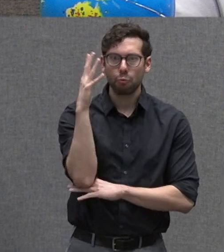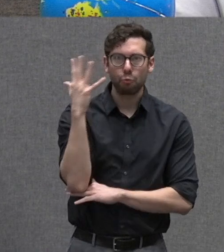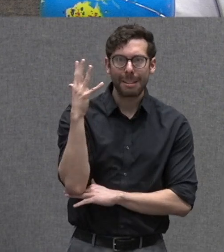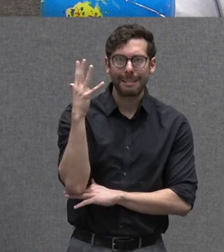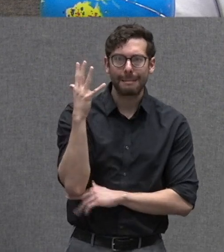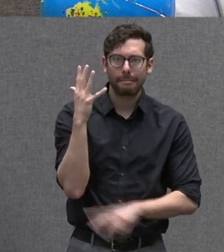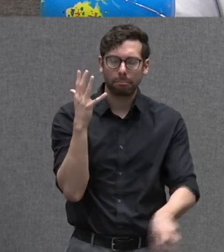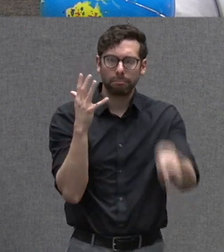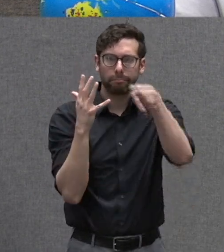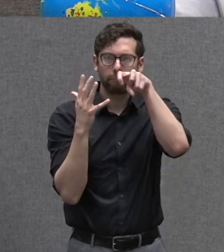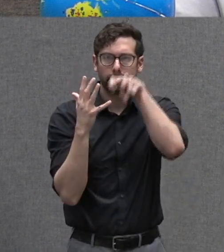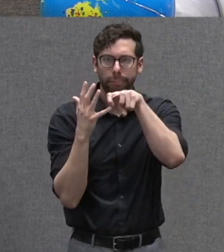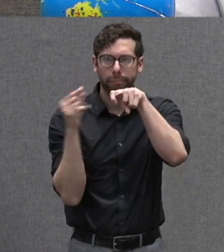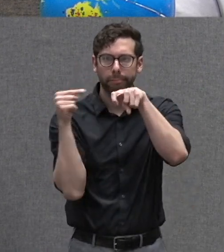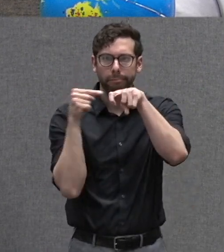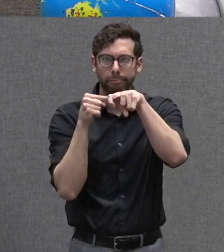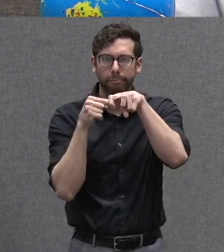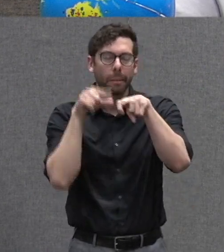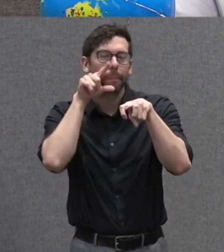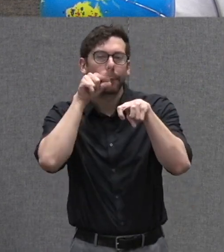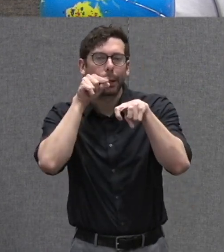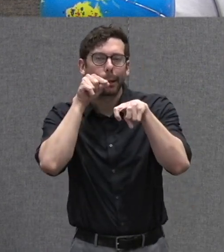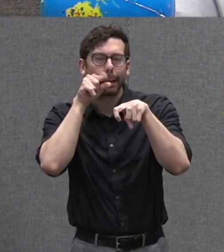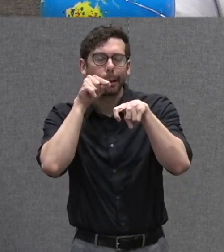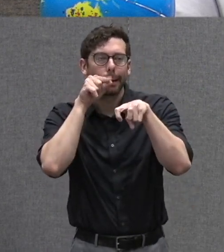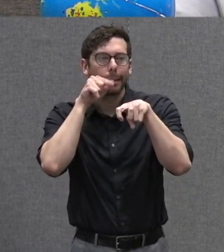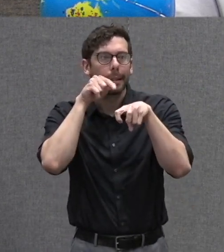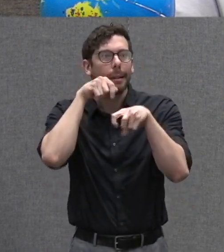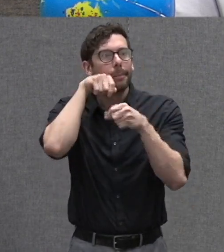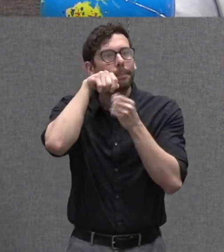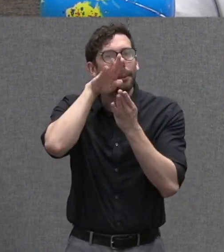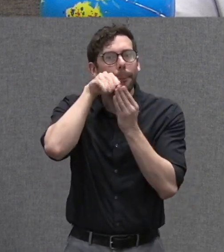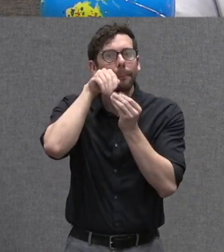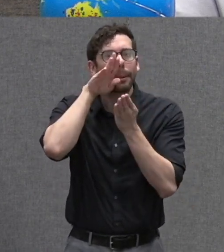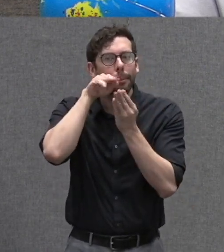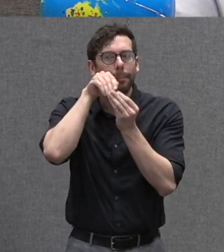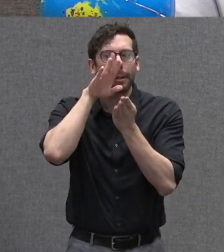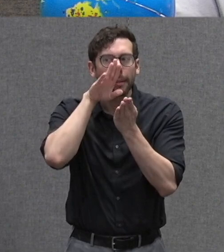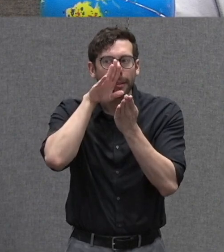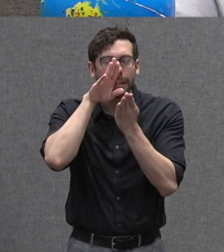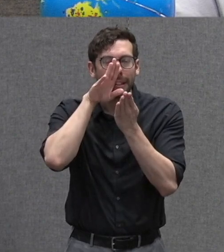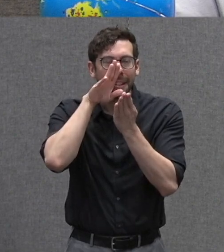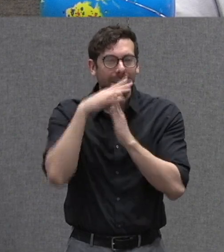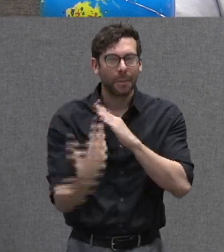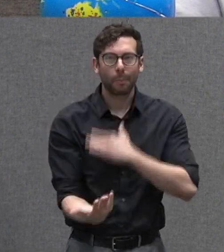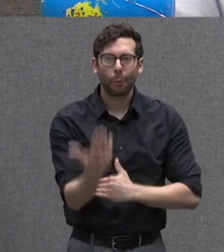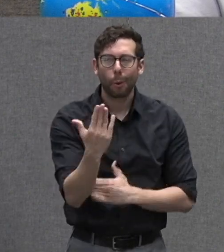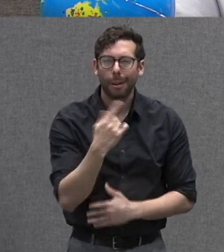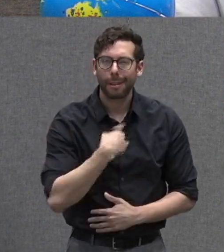And sometimes in the morning, I can hear them and they wake me up. That's one of my favorite signs of spring